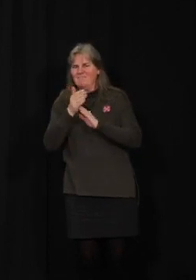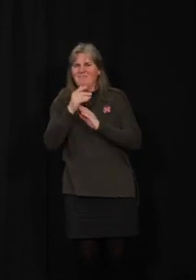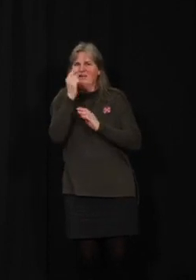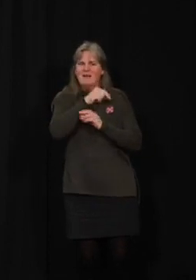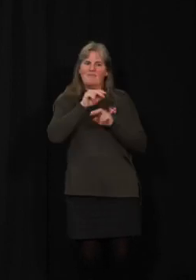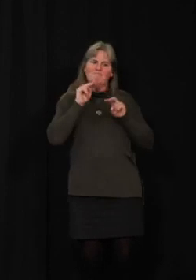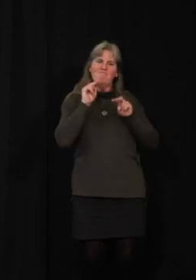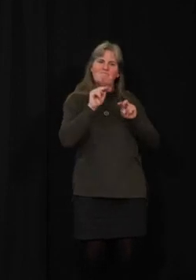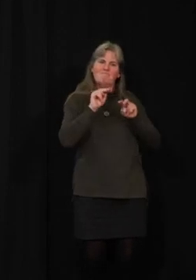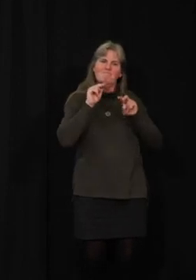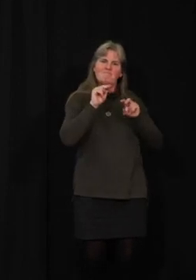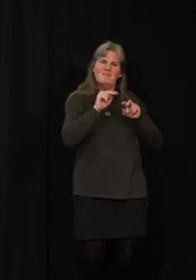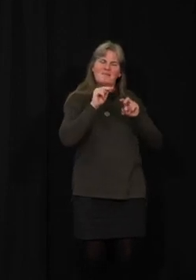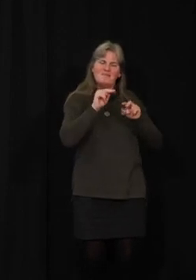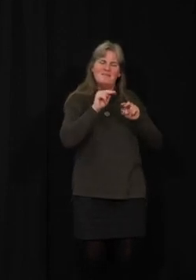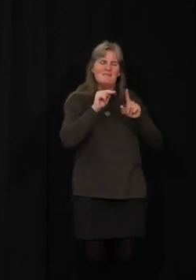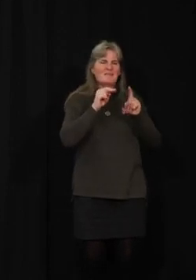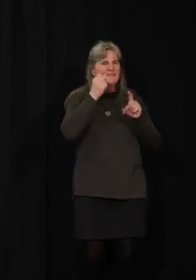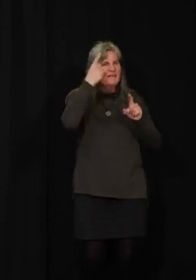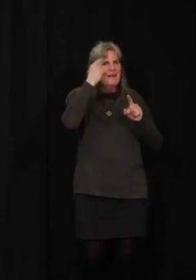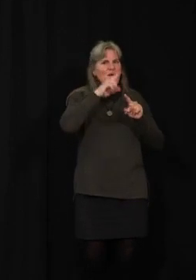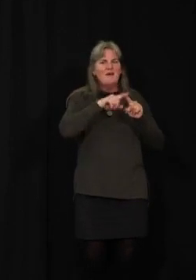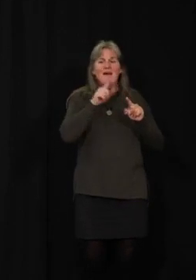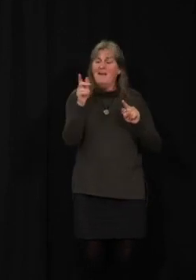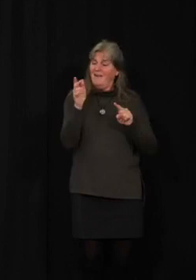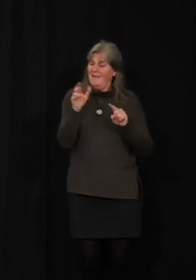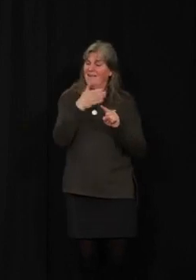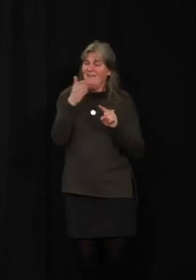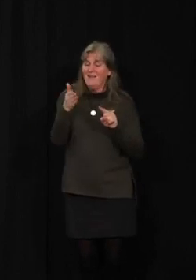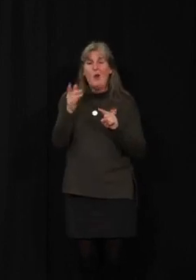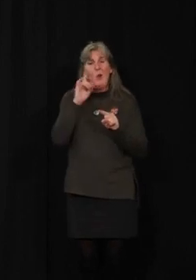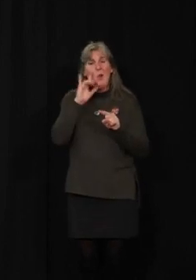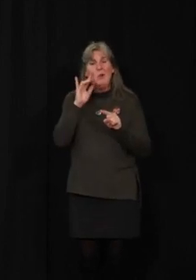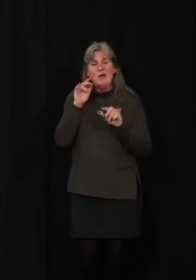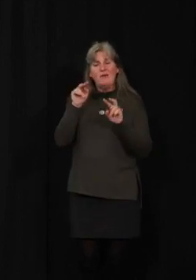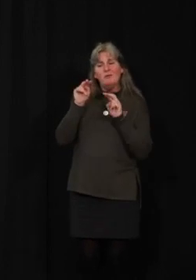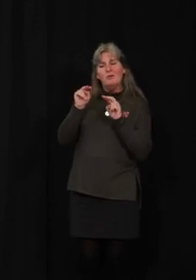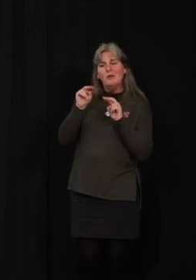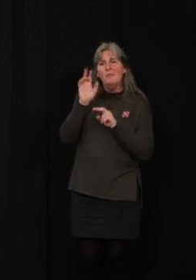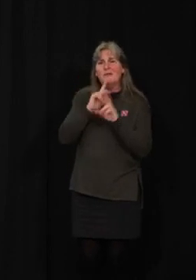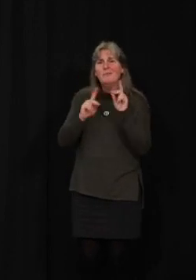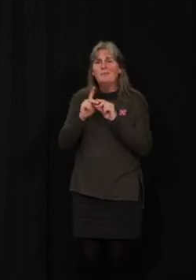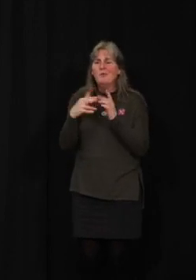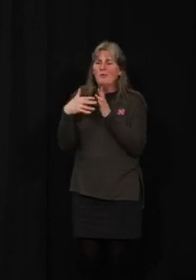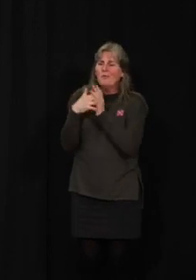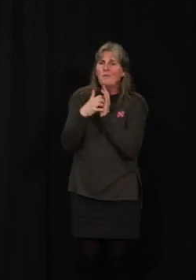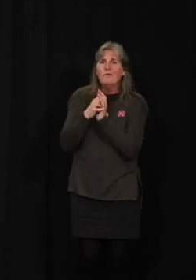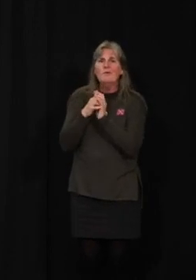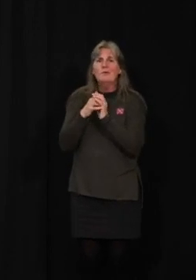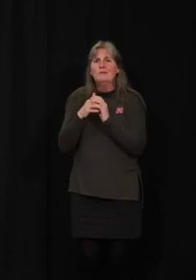to the more marginalized individuals in our society and making sure, as we know that tht